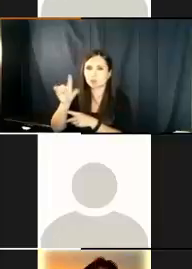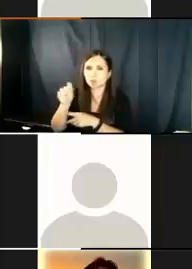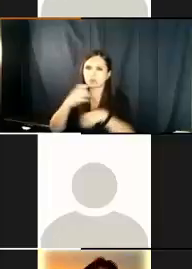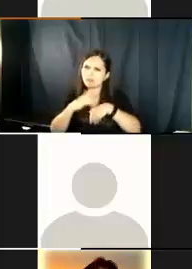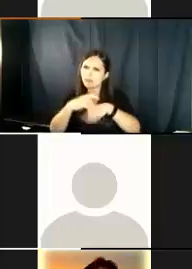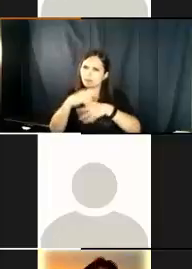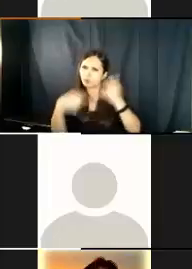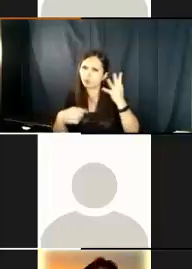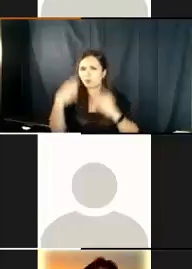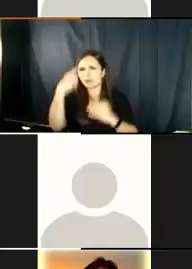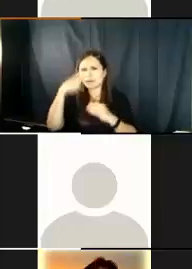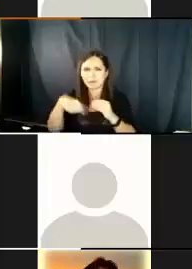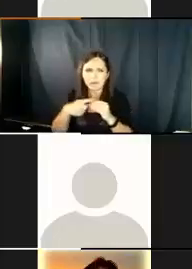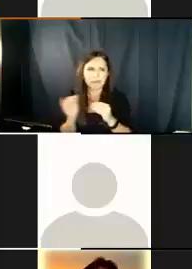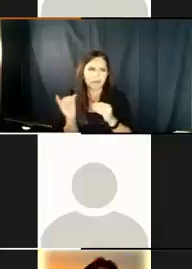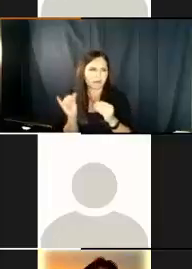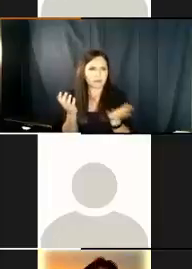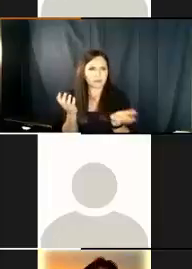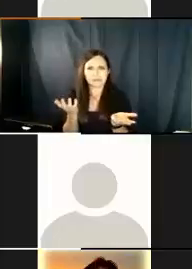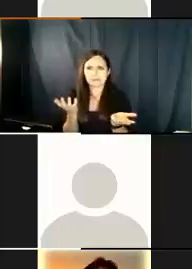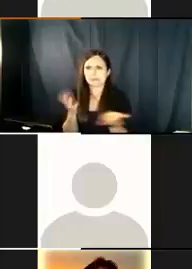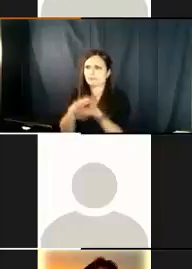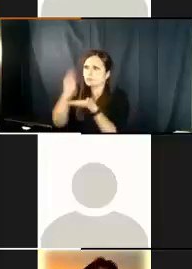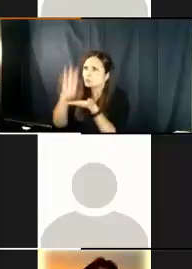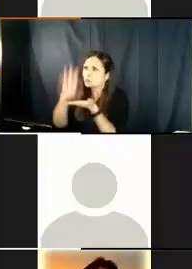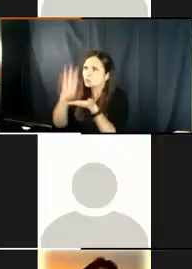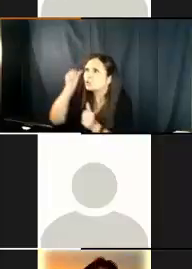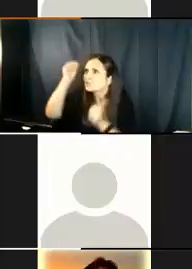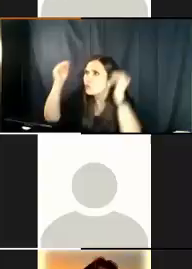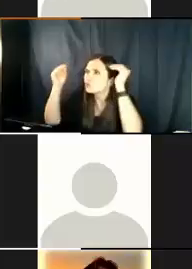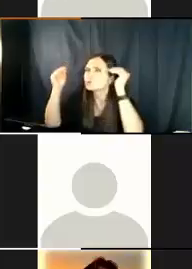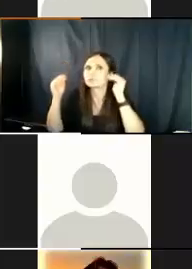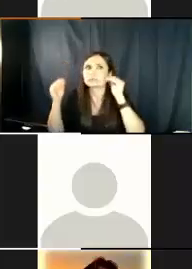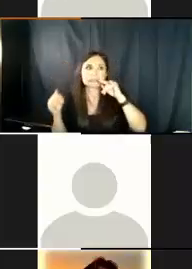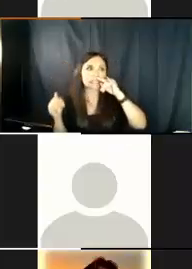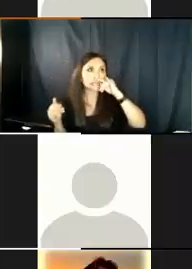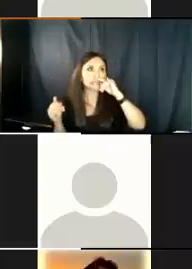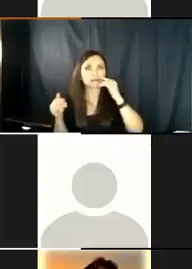We can think about things like if our students or adults kids, what age, are our students